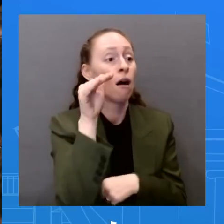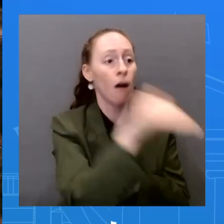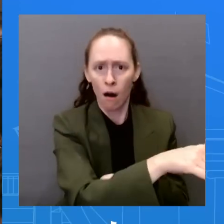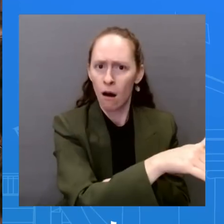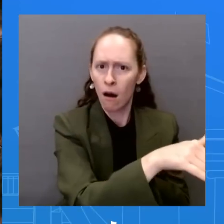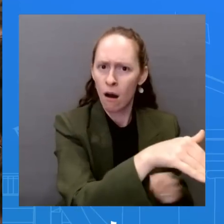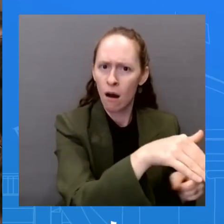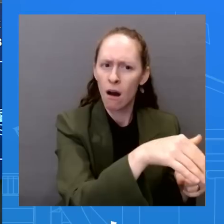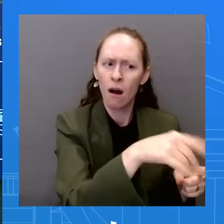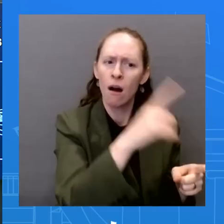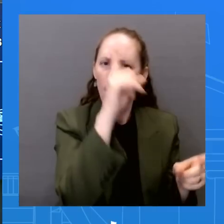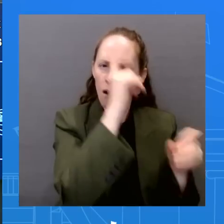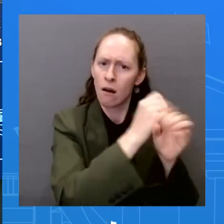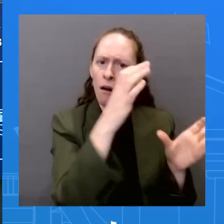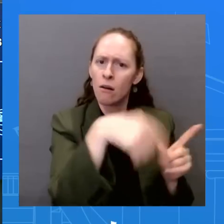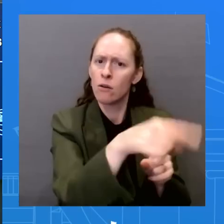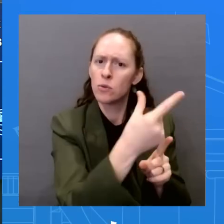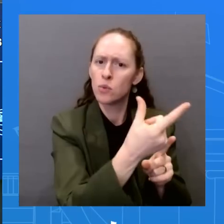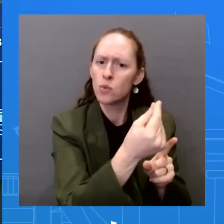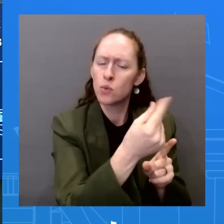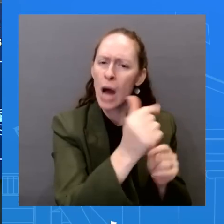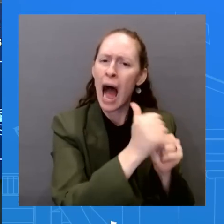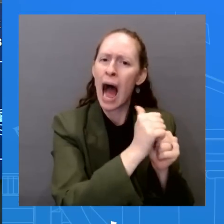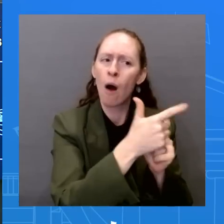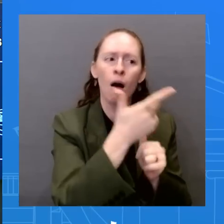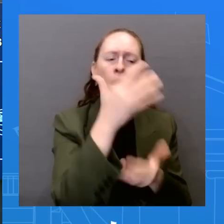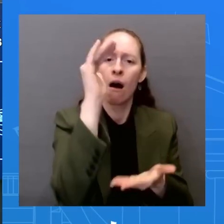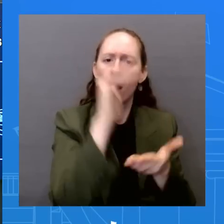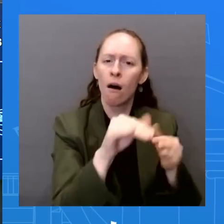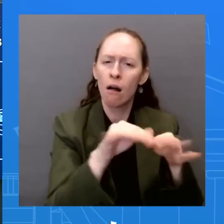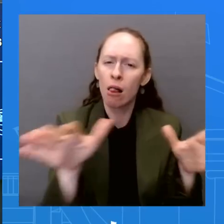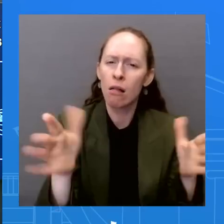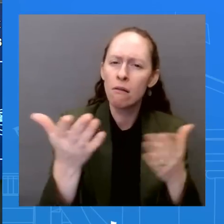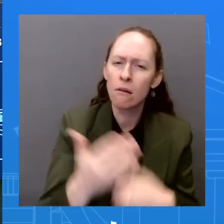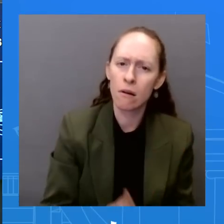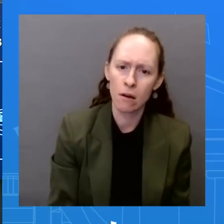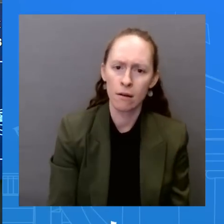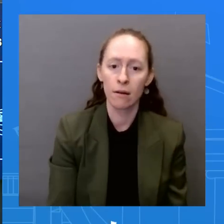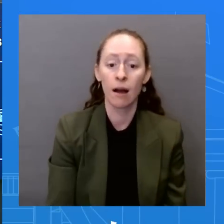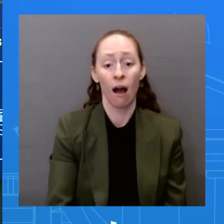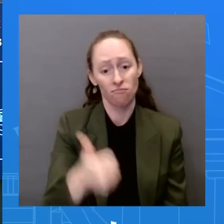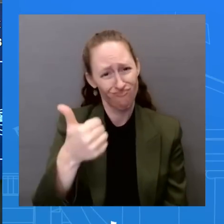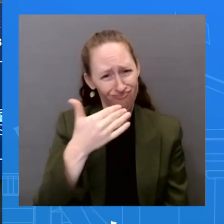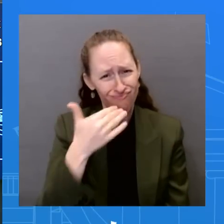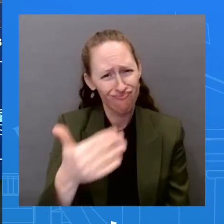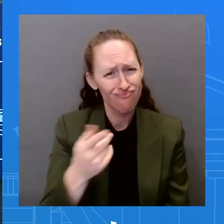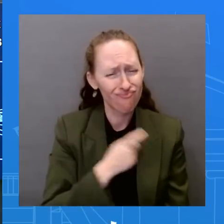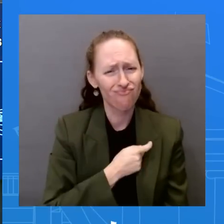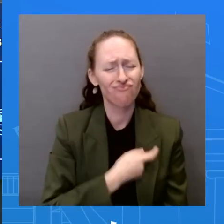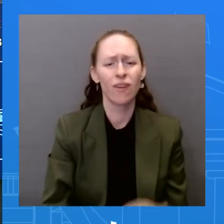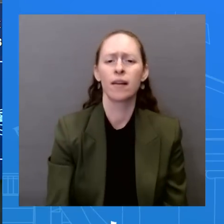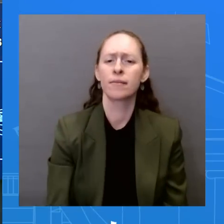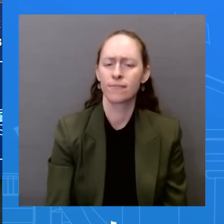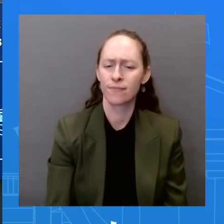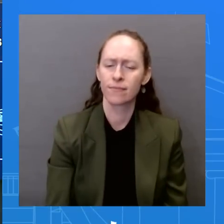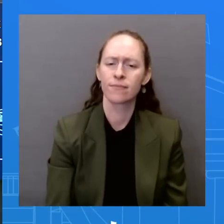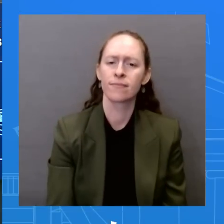Dr. Daskalakis: Excellent question. So we, from the very beginning, before I was even at the White House -- working at the CDC -- one of our primary objectives